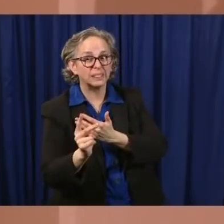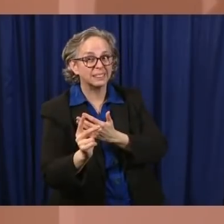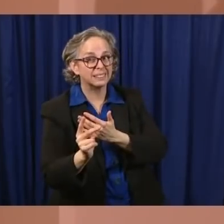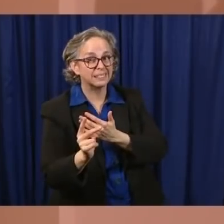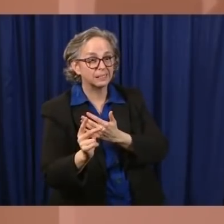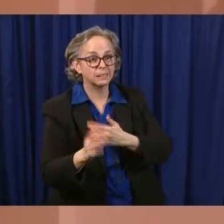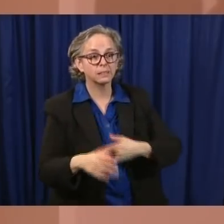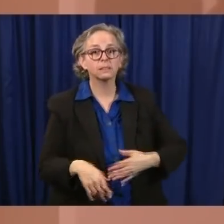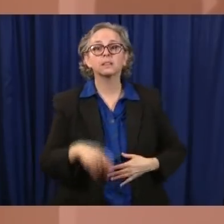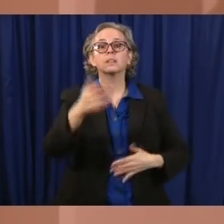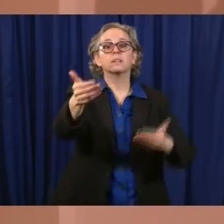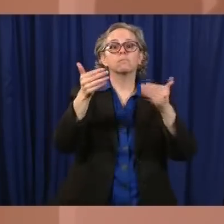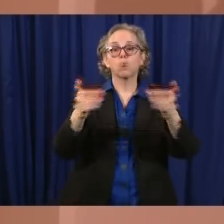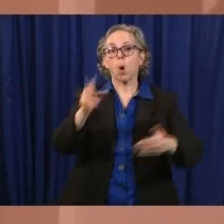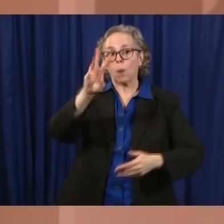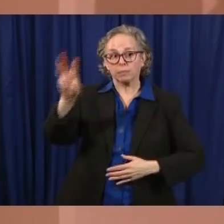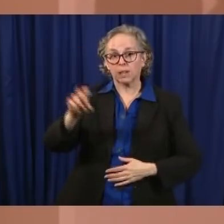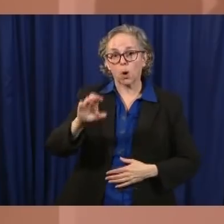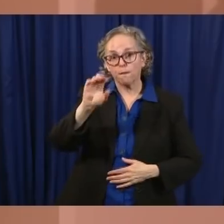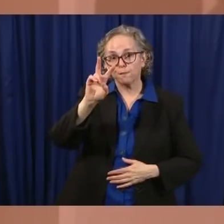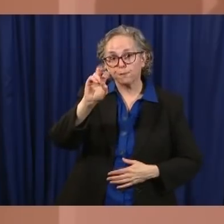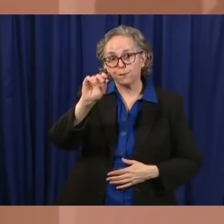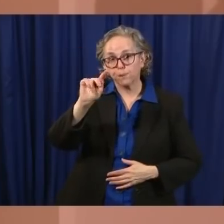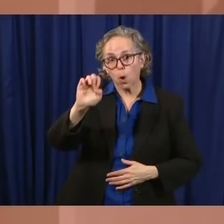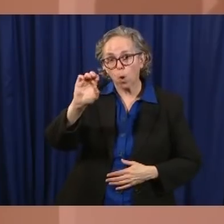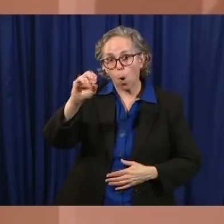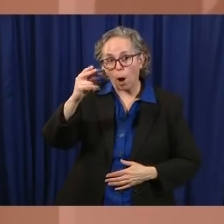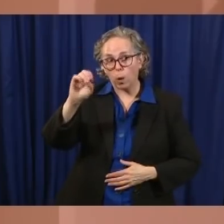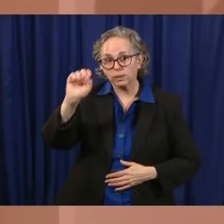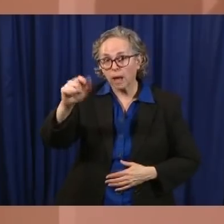ABSENTEE BALLOTS WILL NEED TO BE POSTMARKED, WHICH IS THE DAY